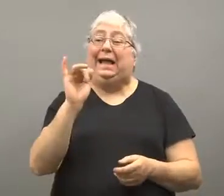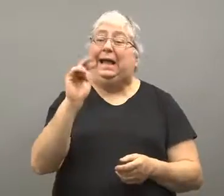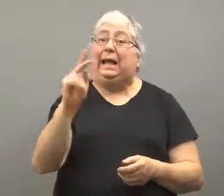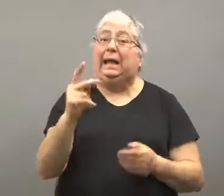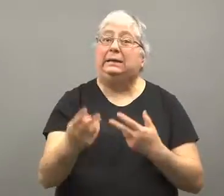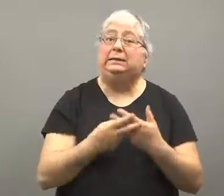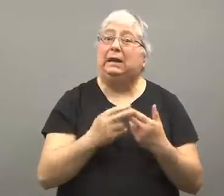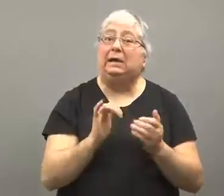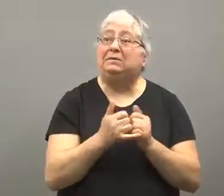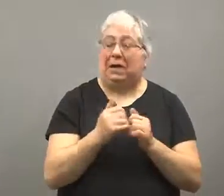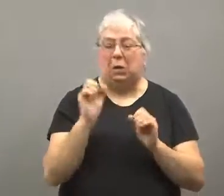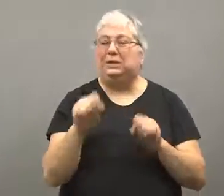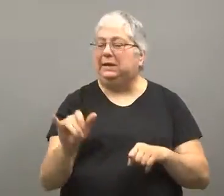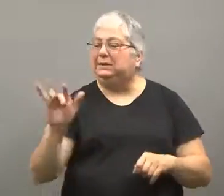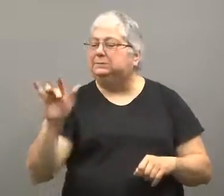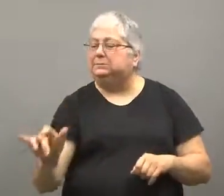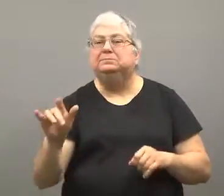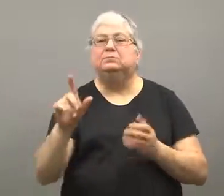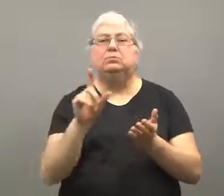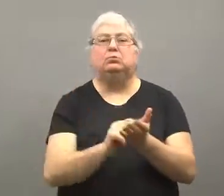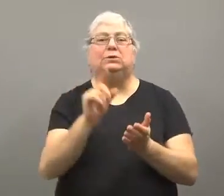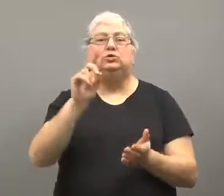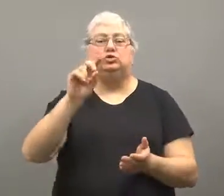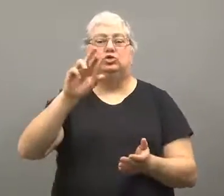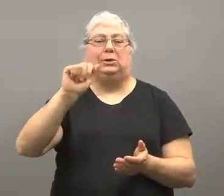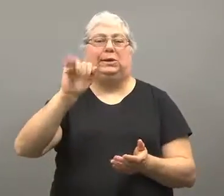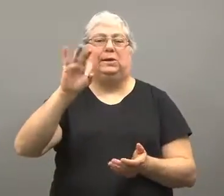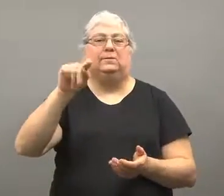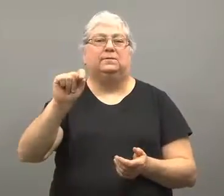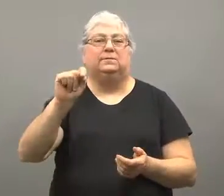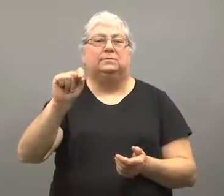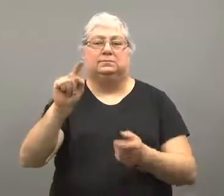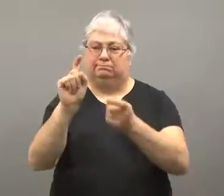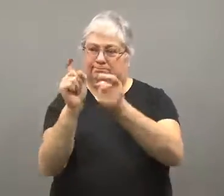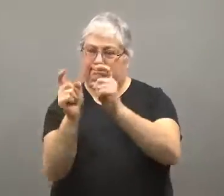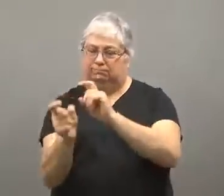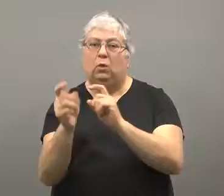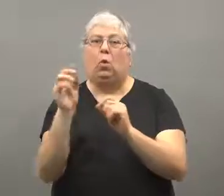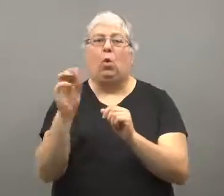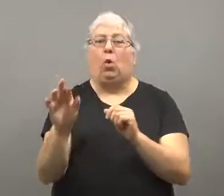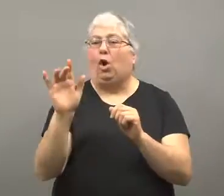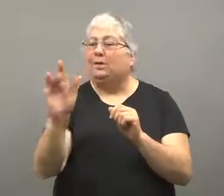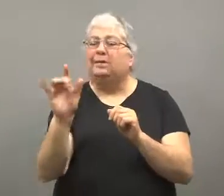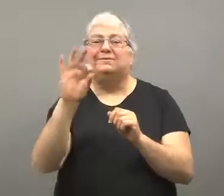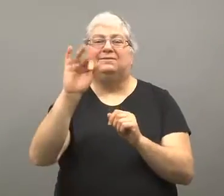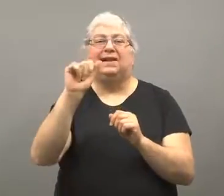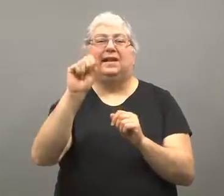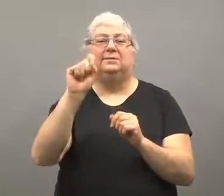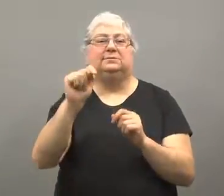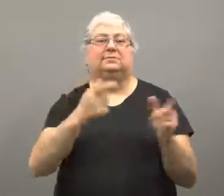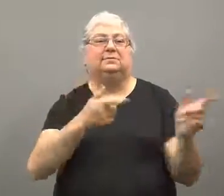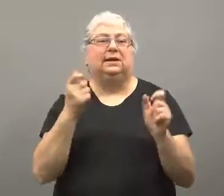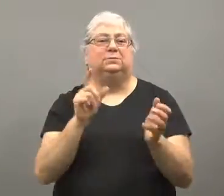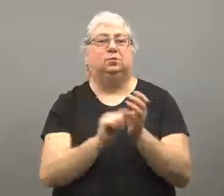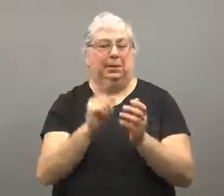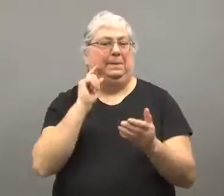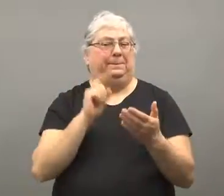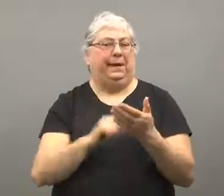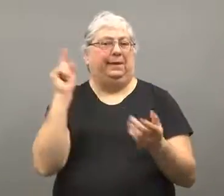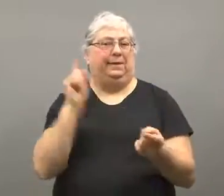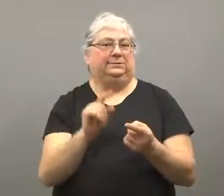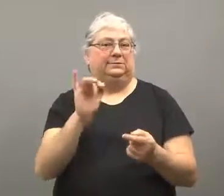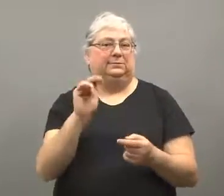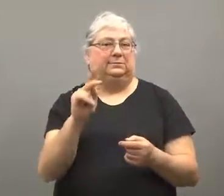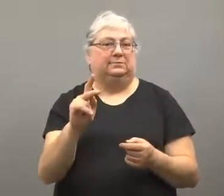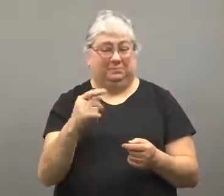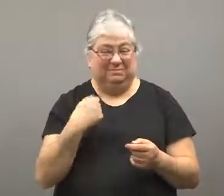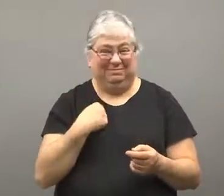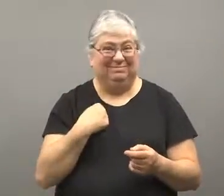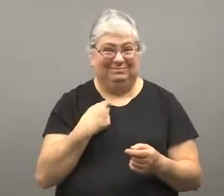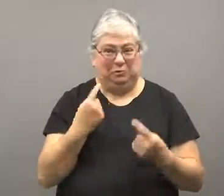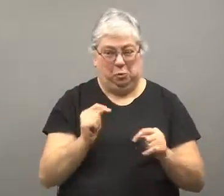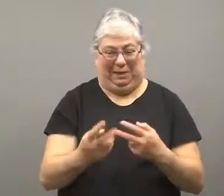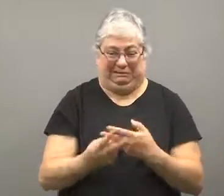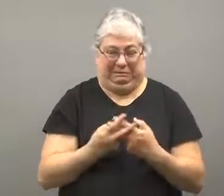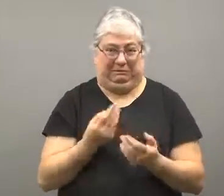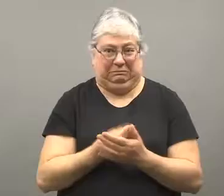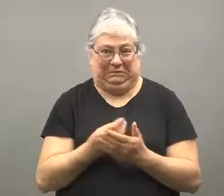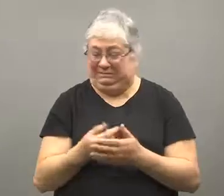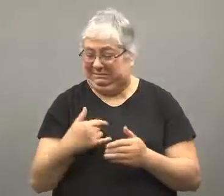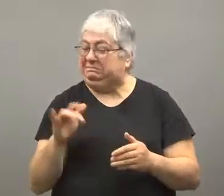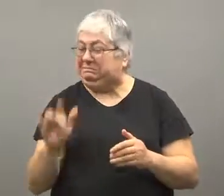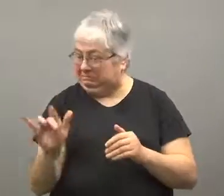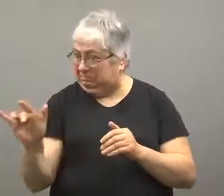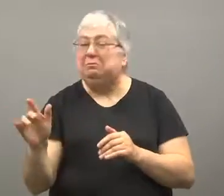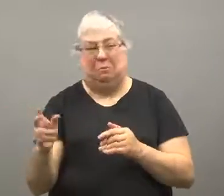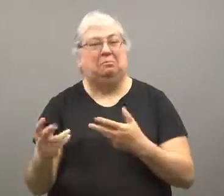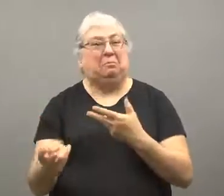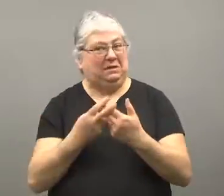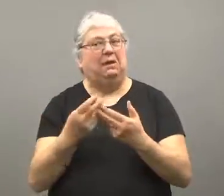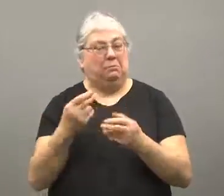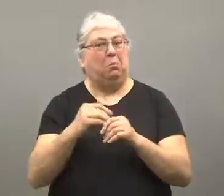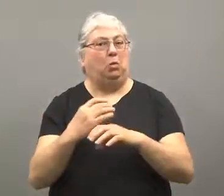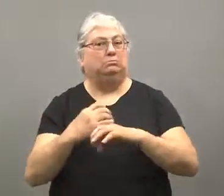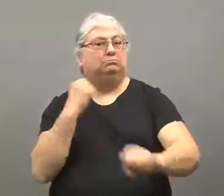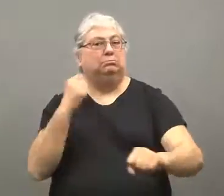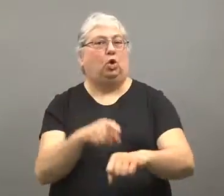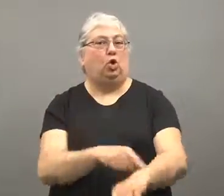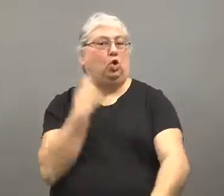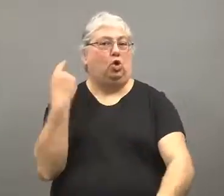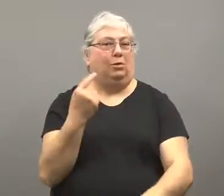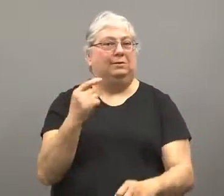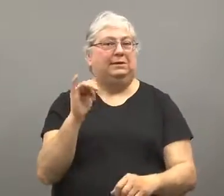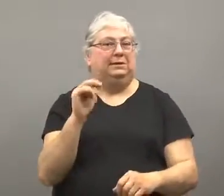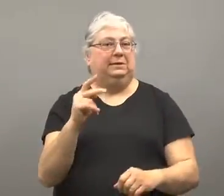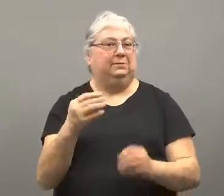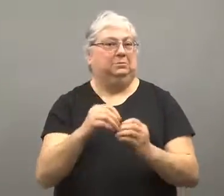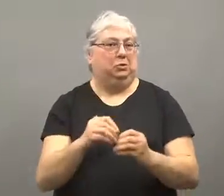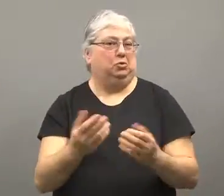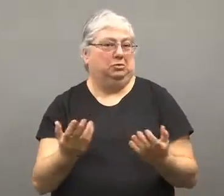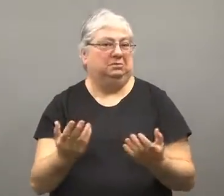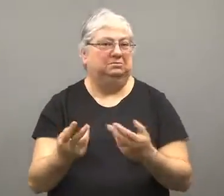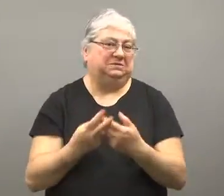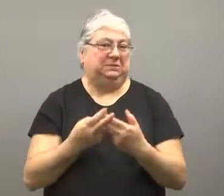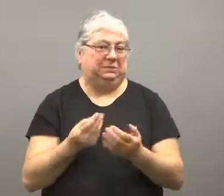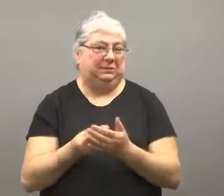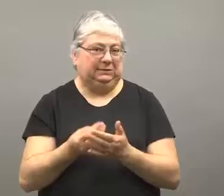As for ink, setting the printer to draft, or fast printing uses less ink.